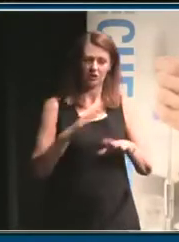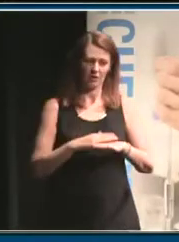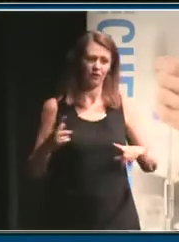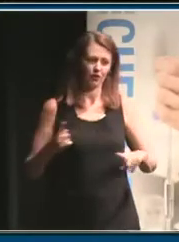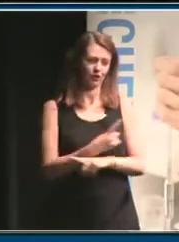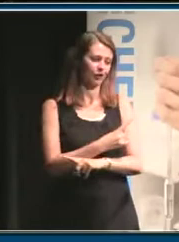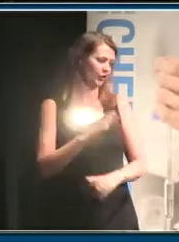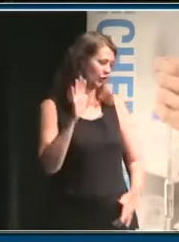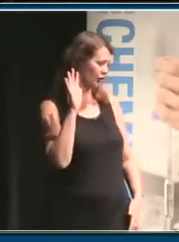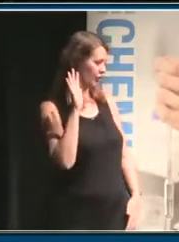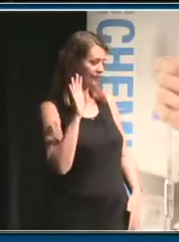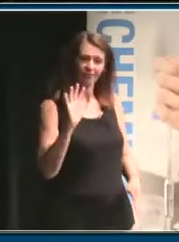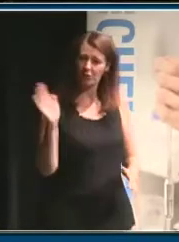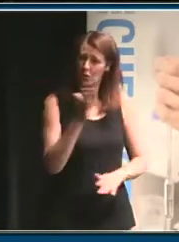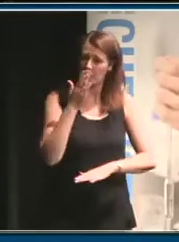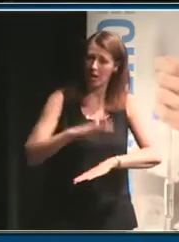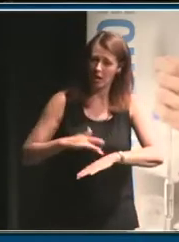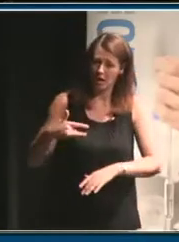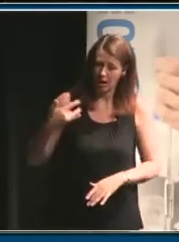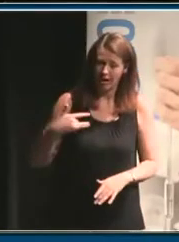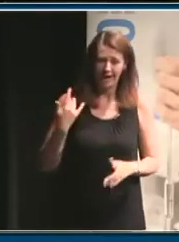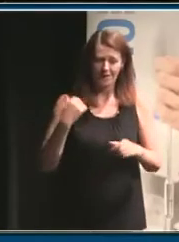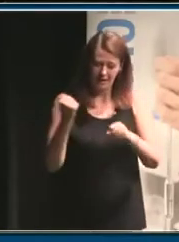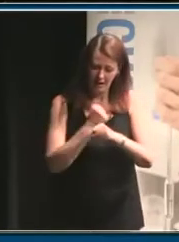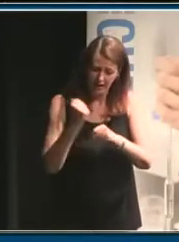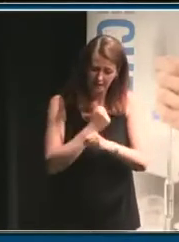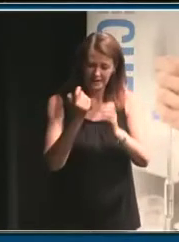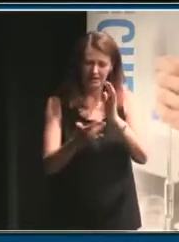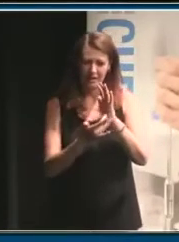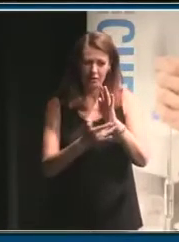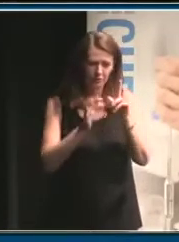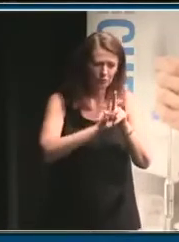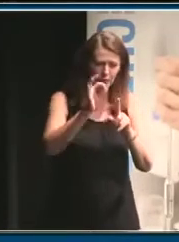All my life I’ve spent inventing technologies that improve the sustainable,